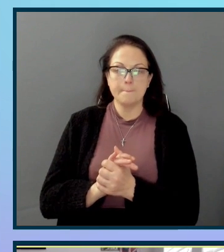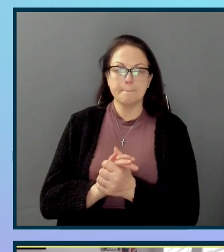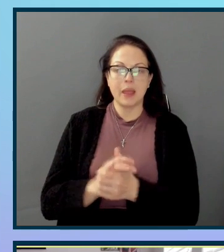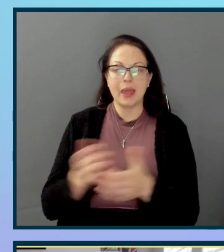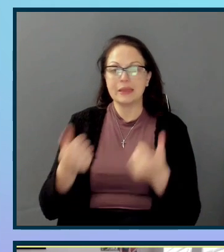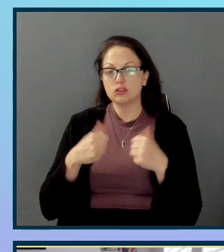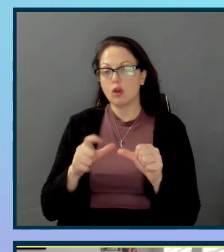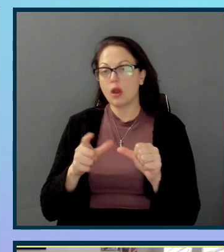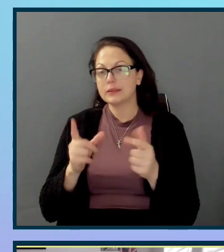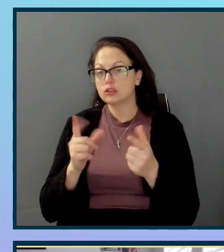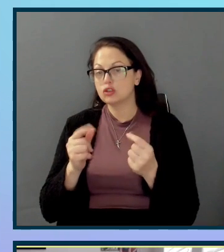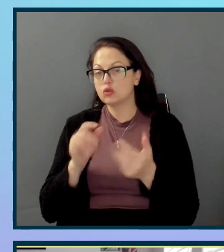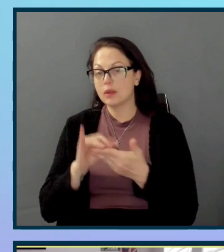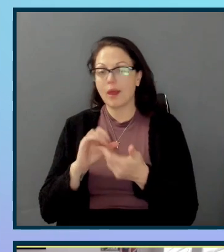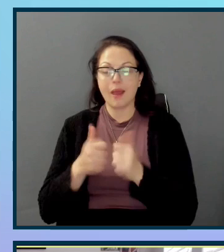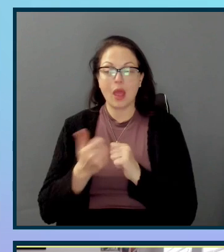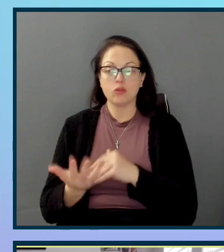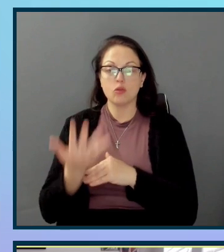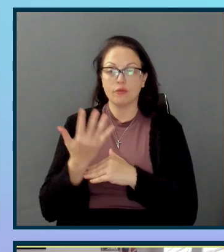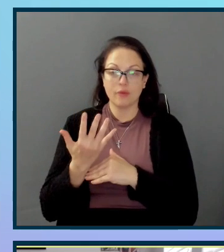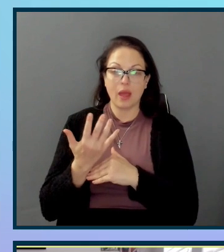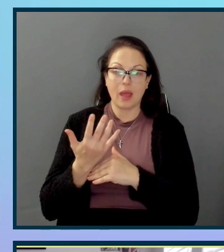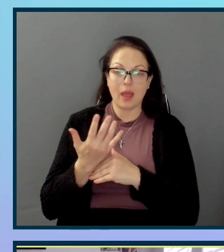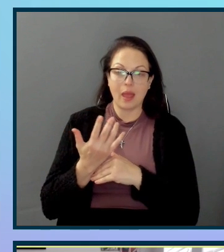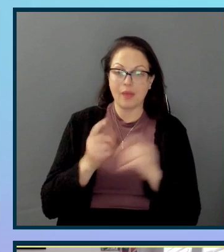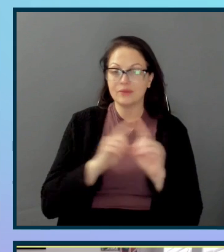through five distinct sections of content.